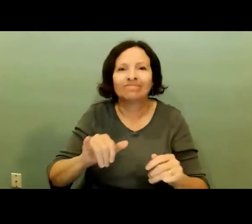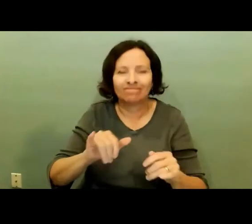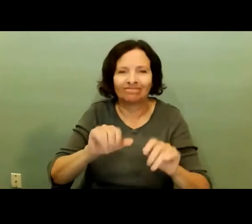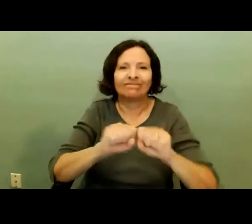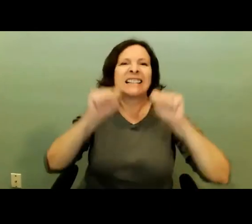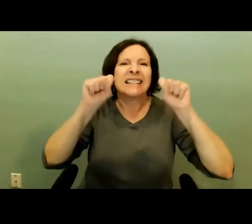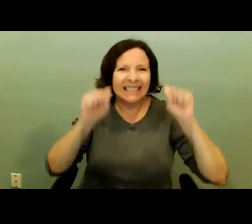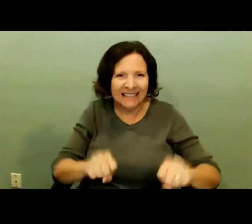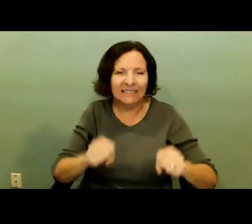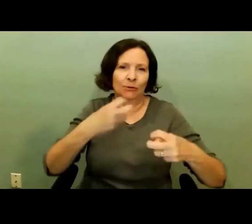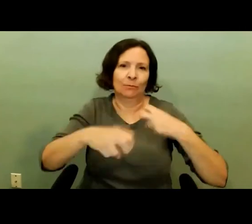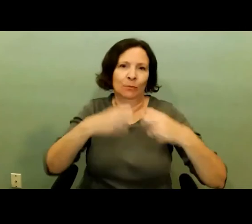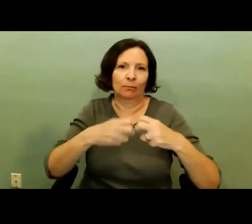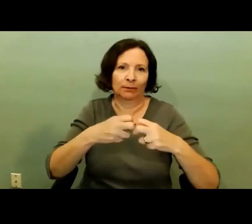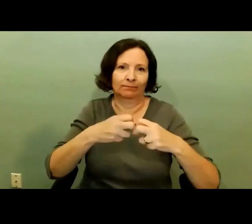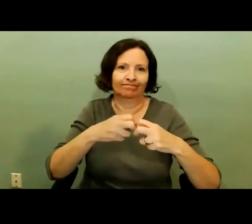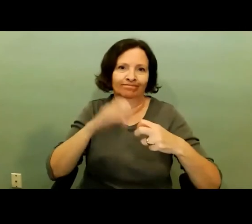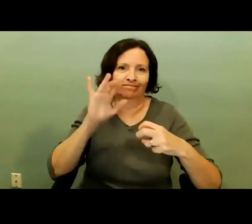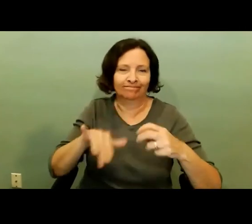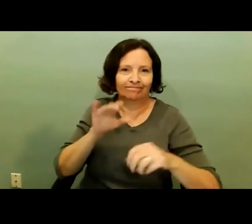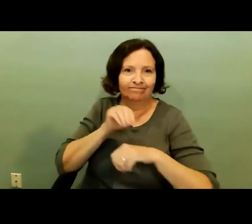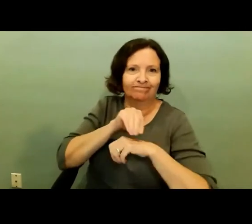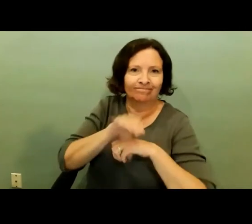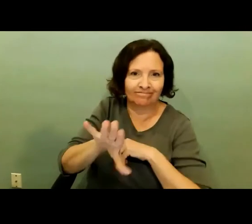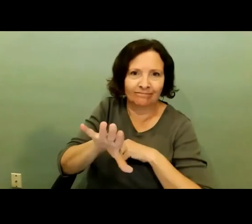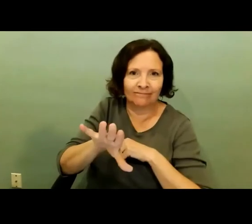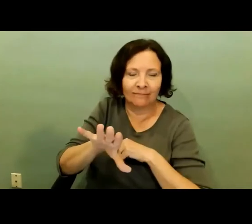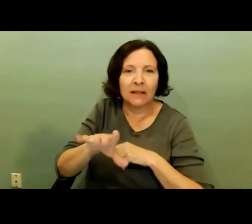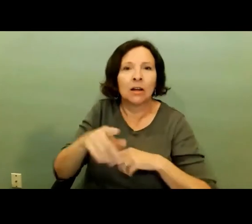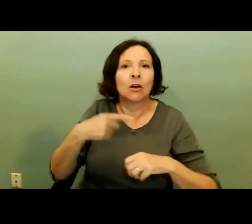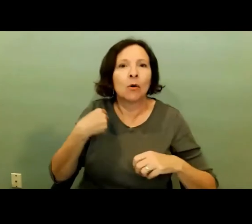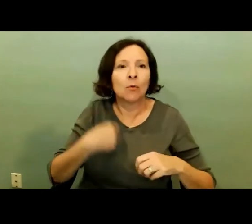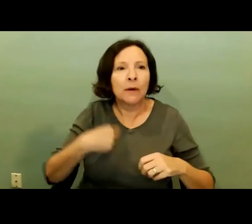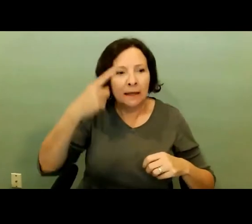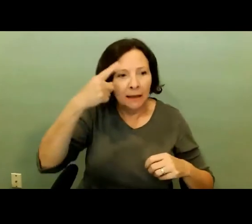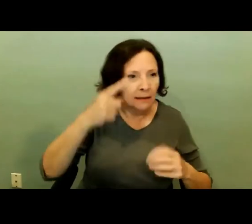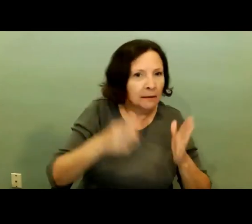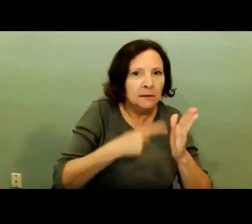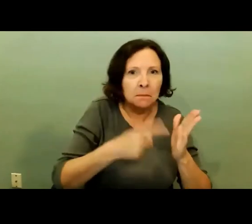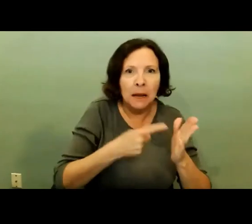differences few have received hostile and exclusionary climates as the proportion of